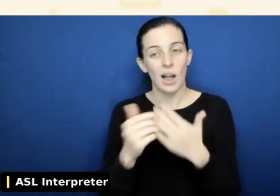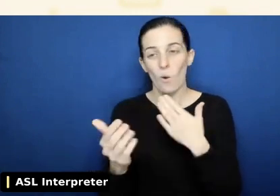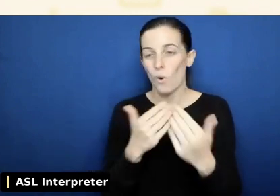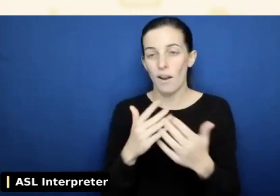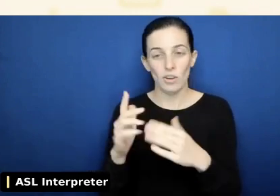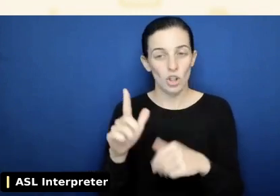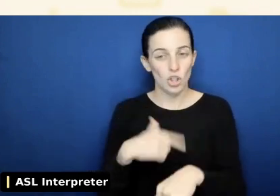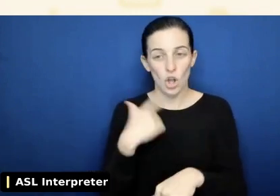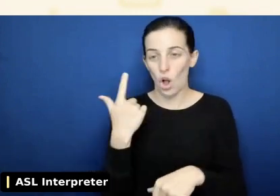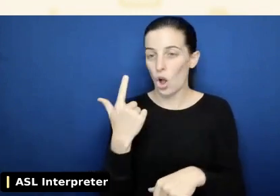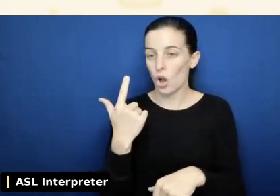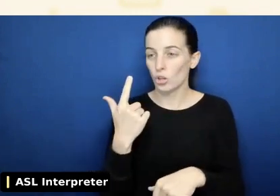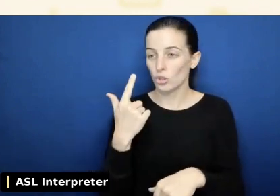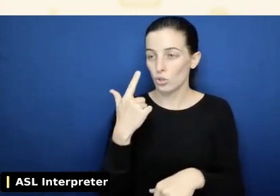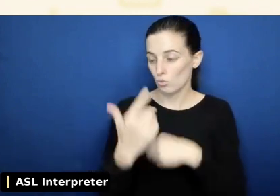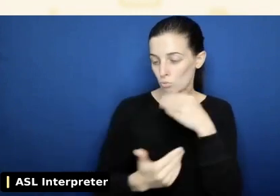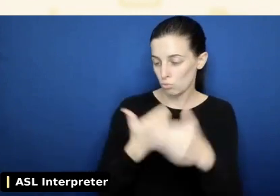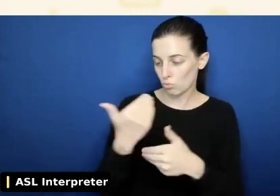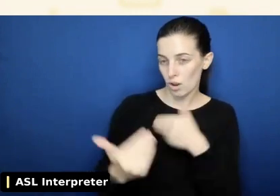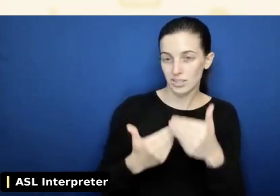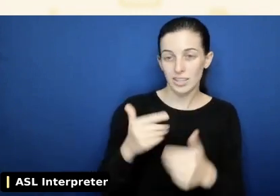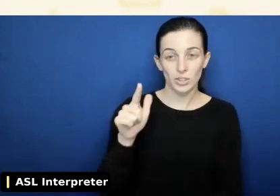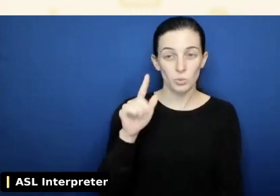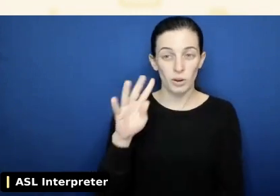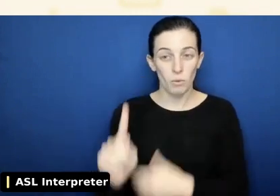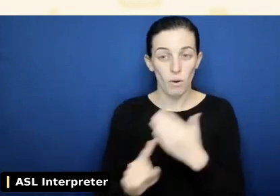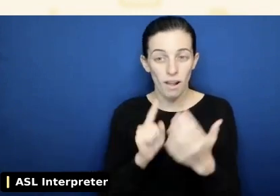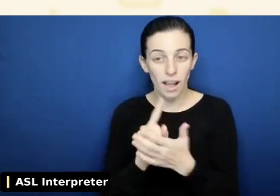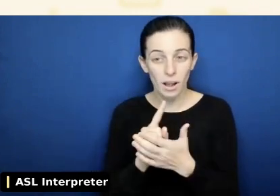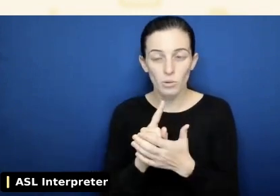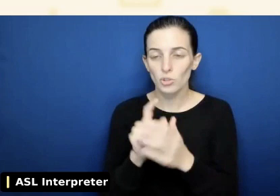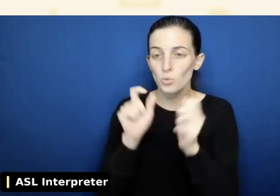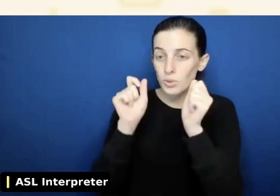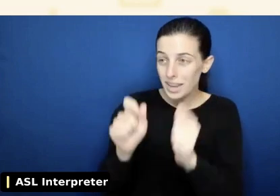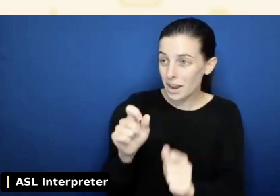they are offered as videos you can re-watch, and watch